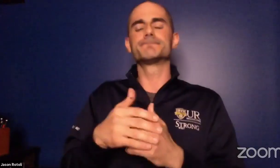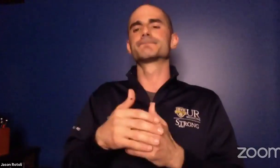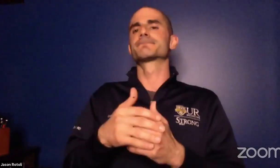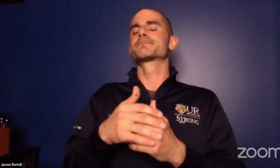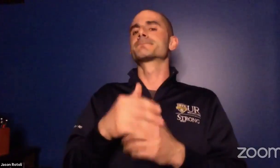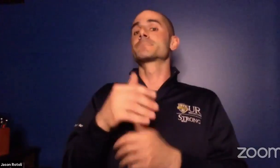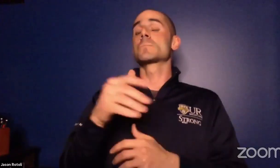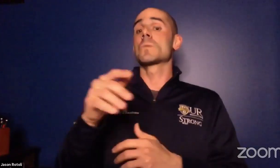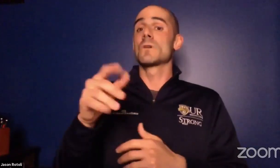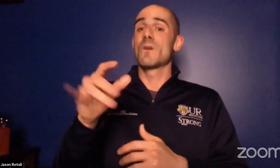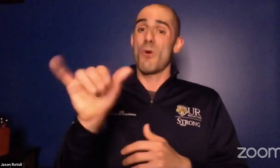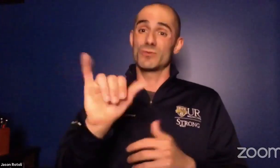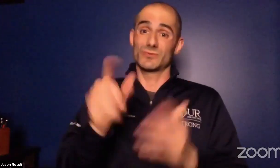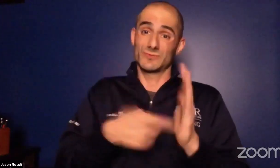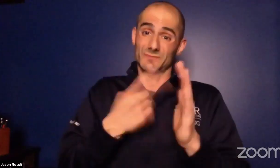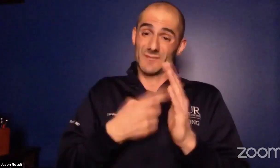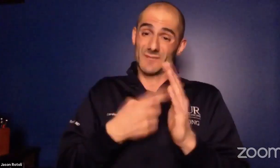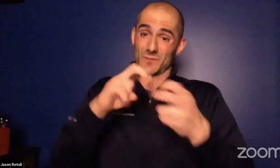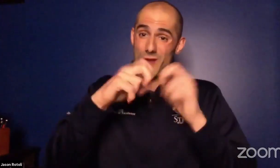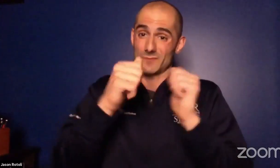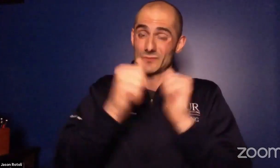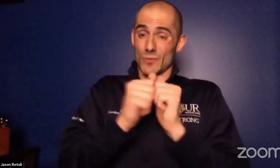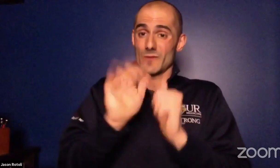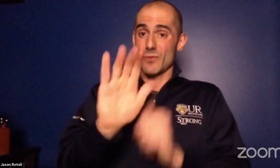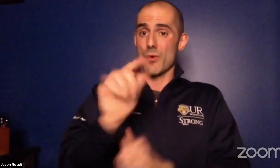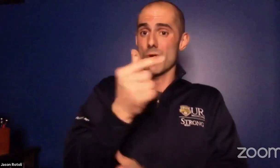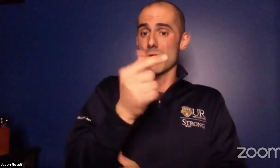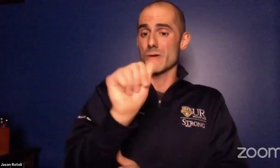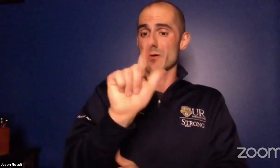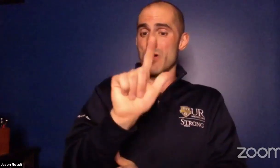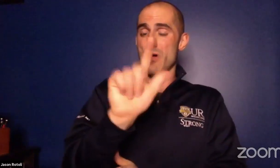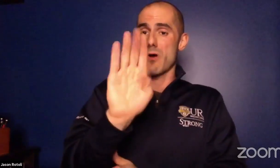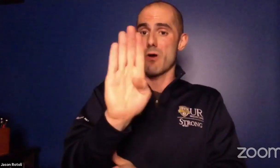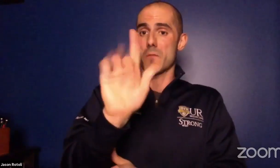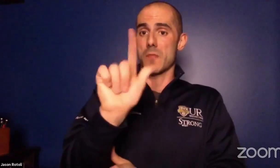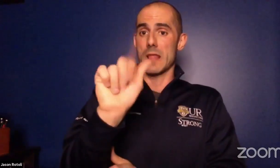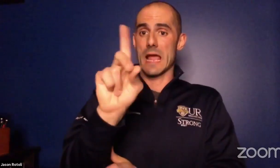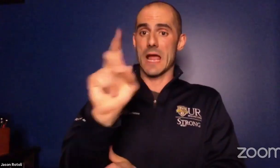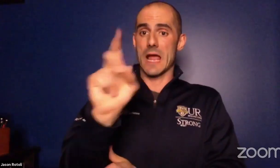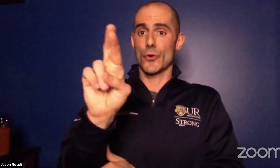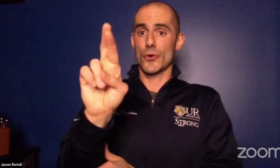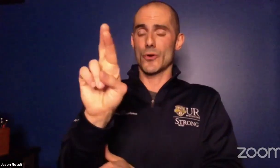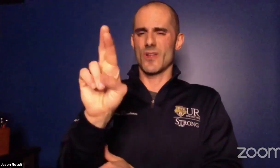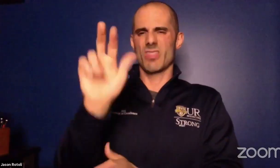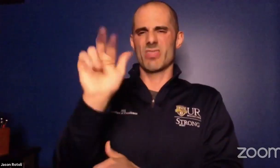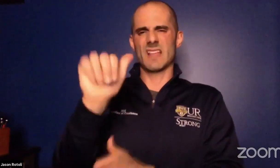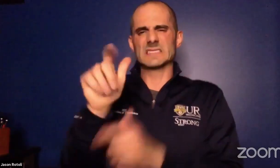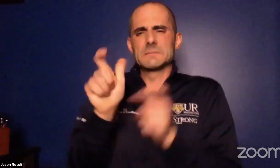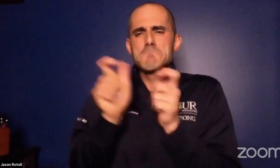veins. There could be the infection of pneumonia causing issues. That